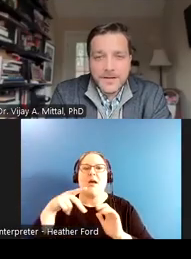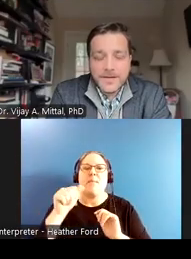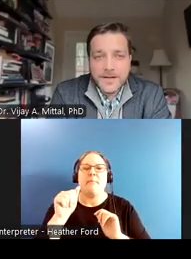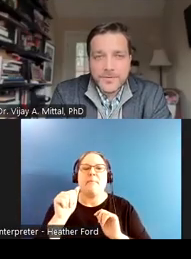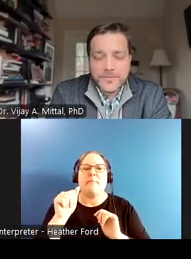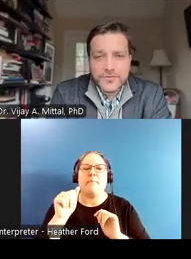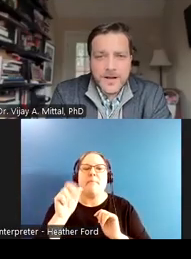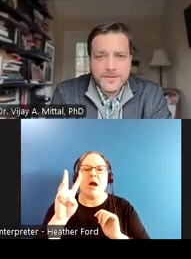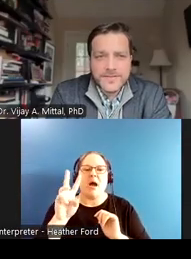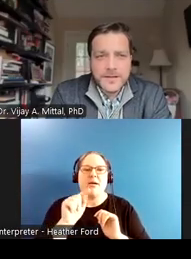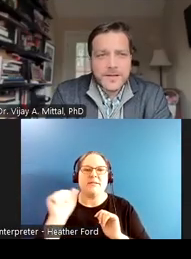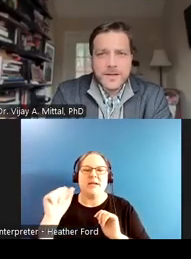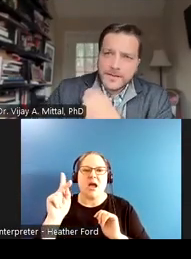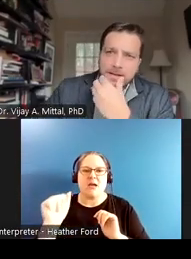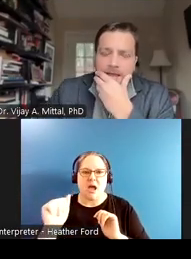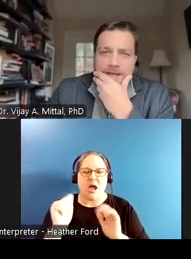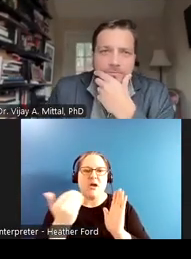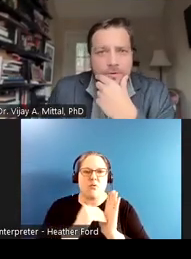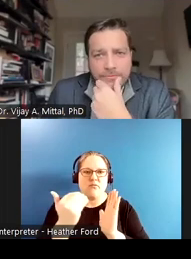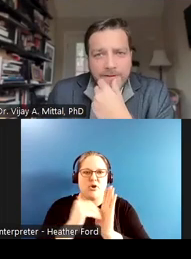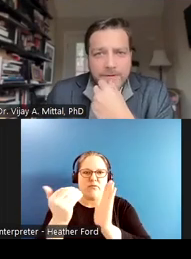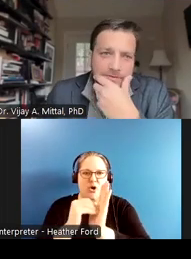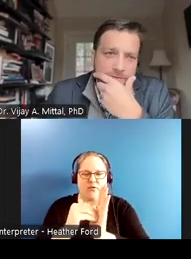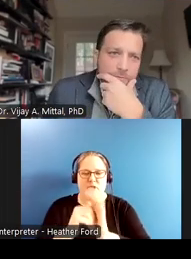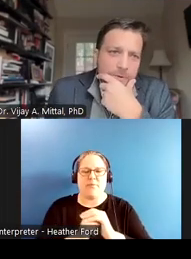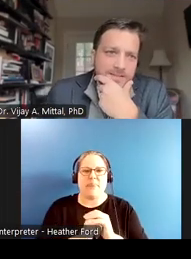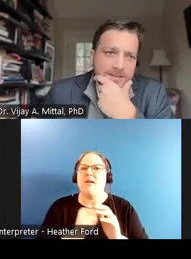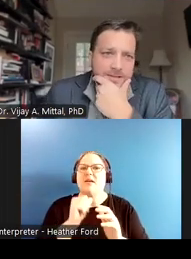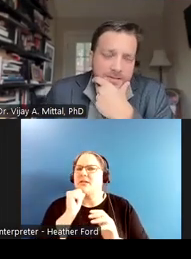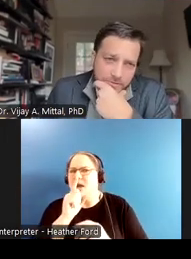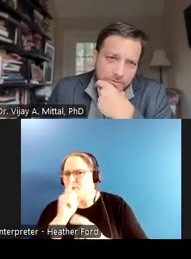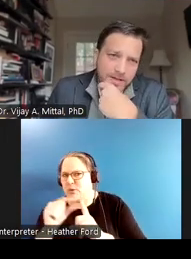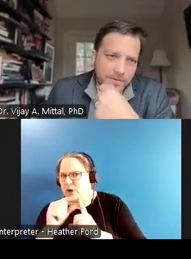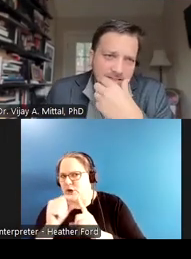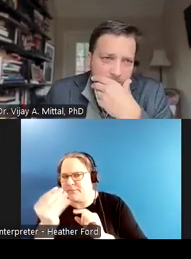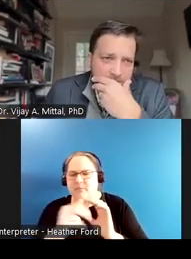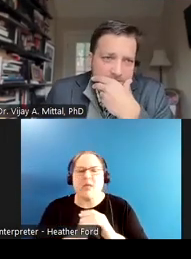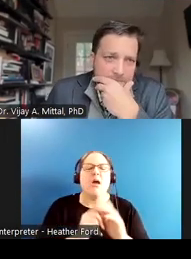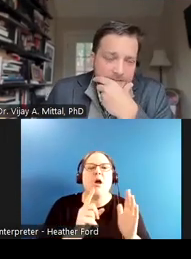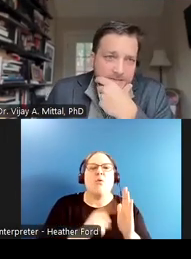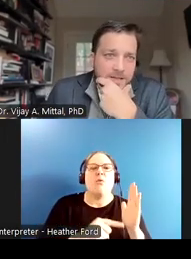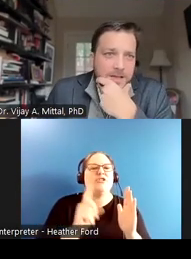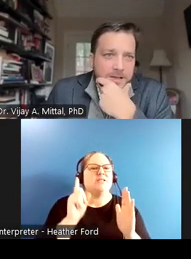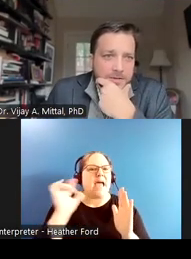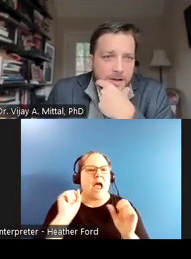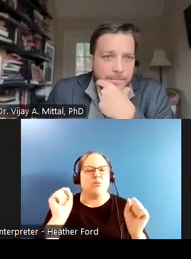uh in a number of trials. And what we found was that the clinical high-risk participants